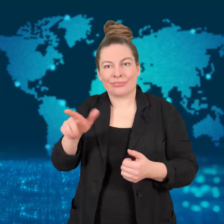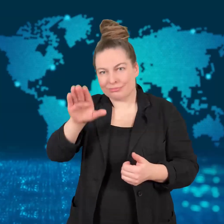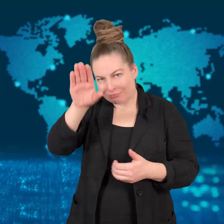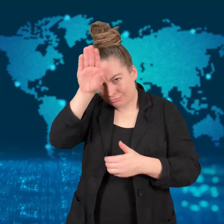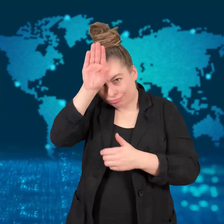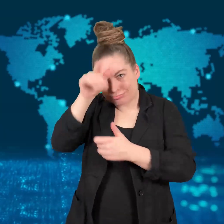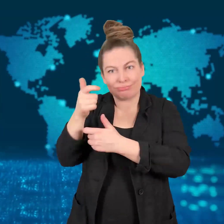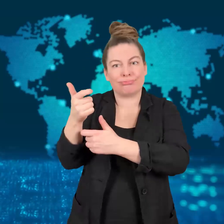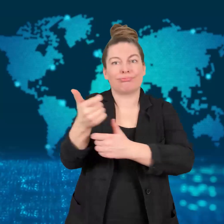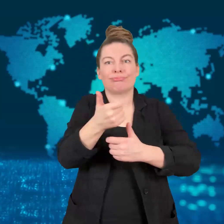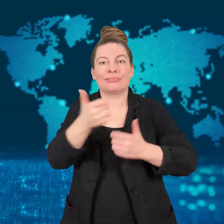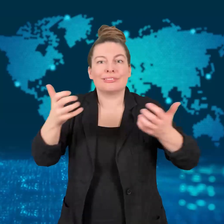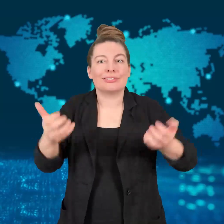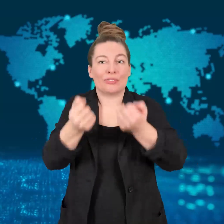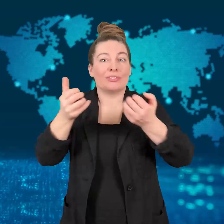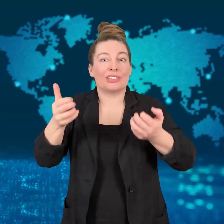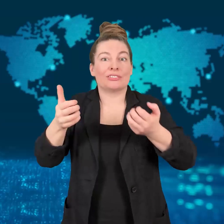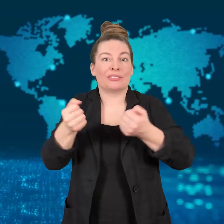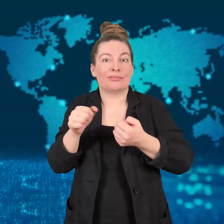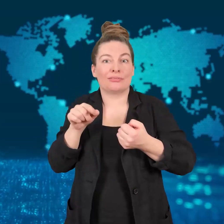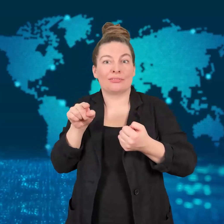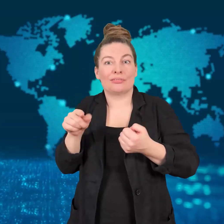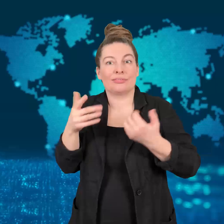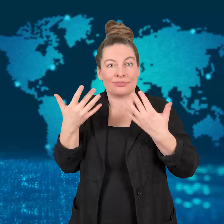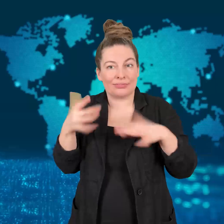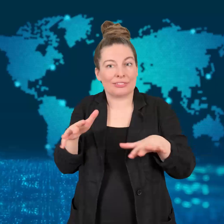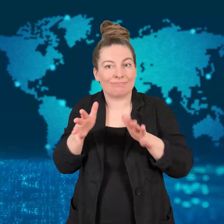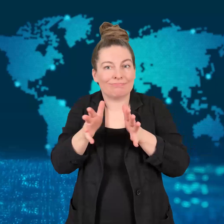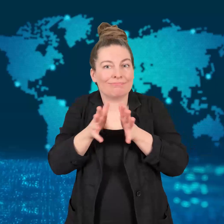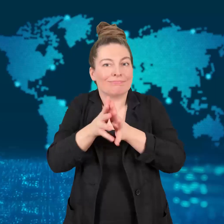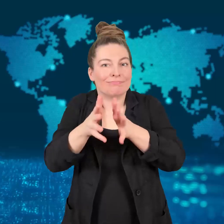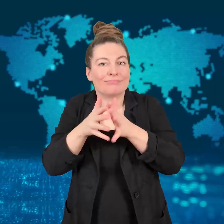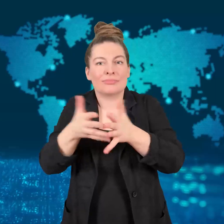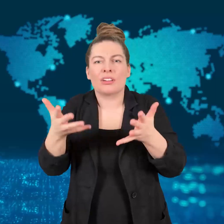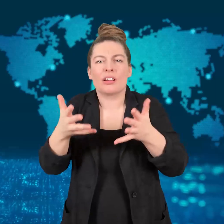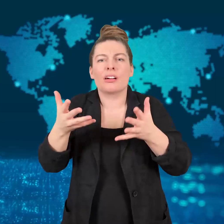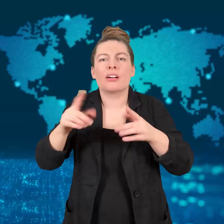and upside down in polluted wastewater.